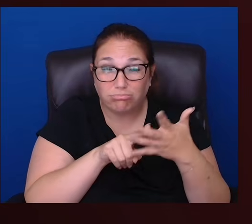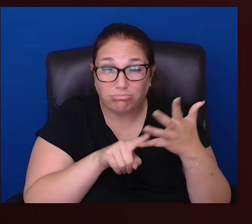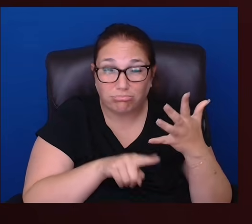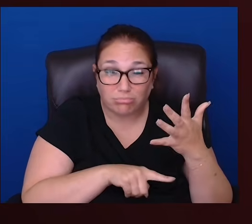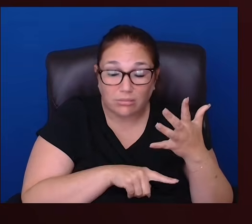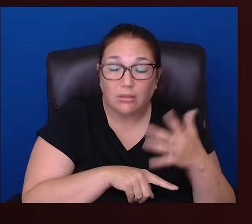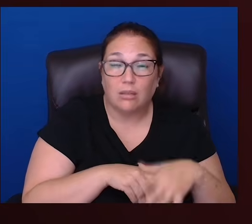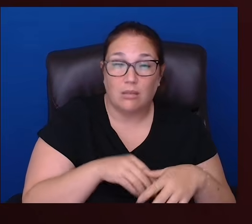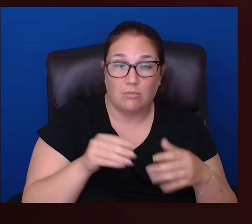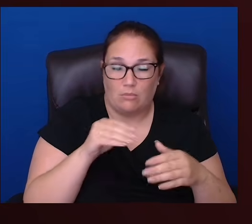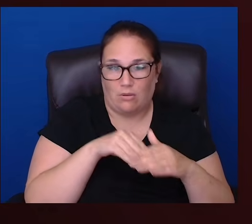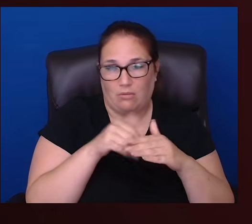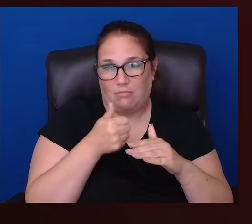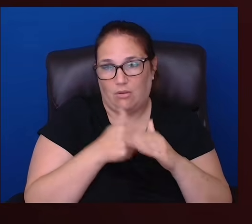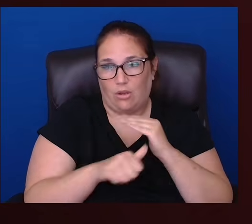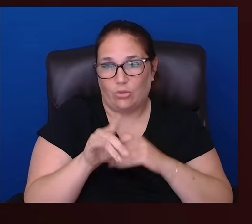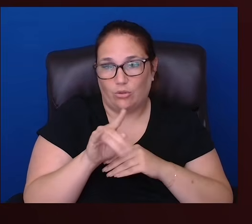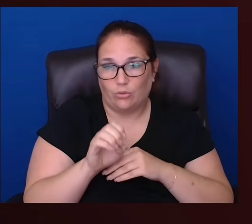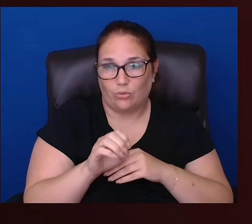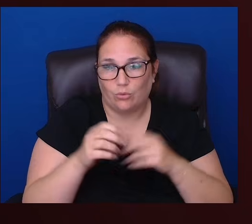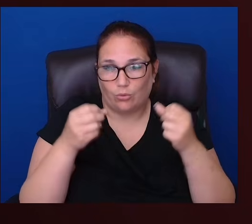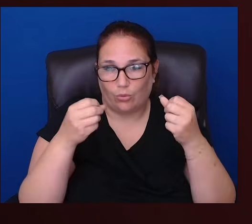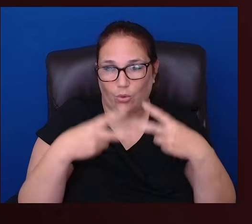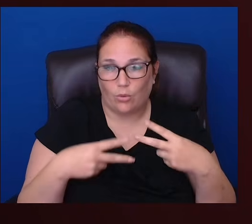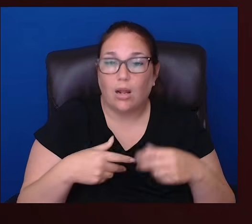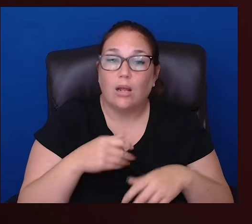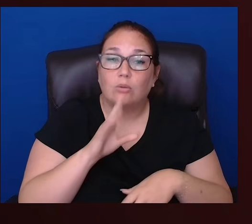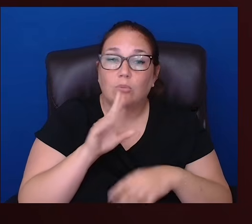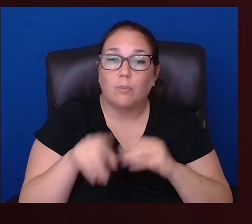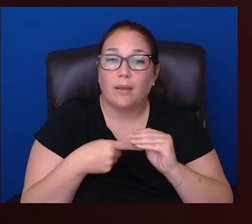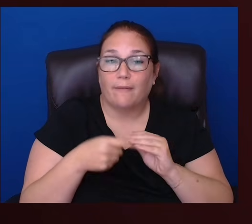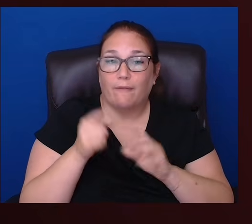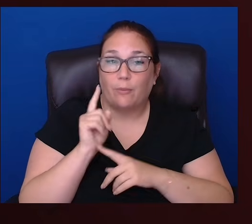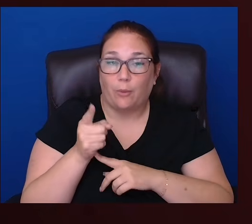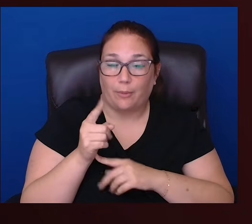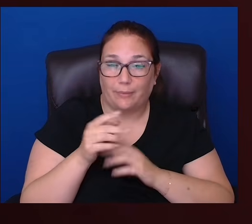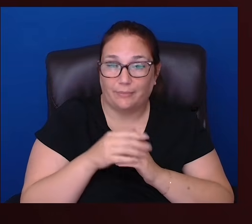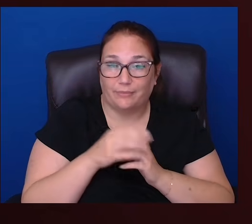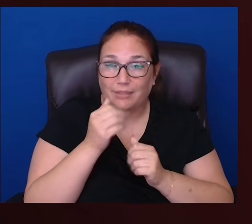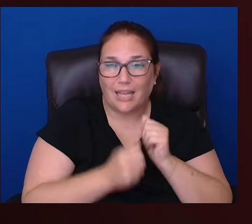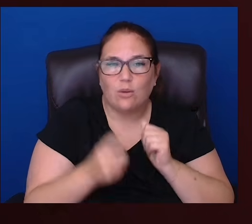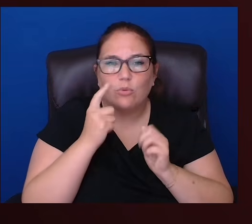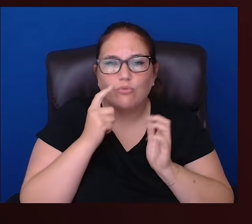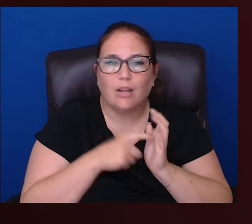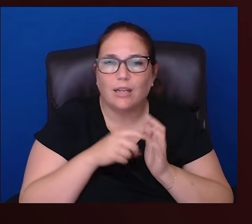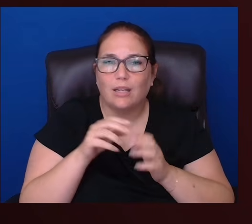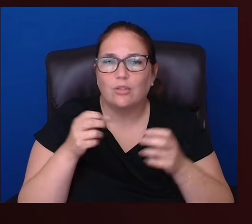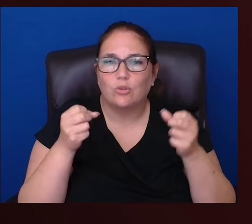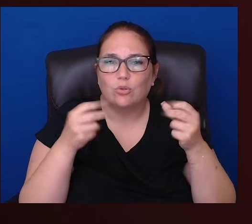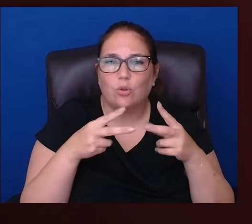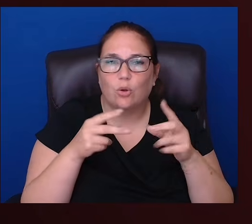Now, I do want to talk about this for a second. Does anyone recognize this code or write in this language? I'm curious.